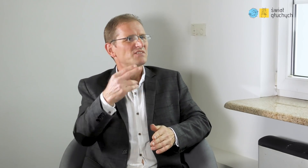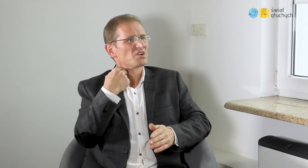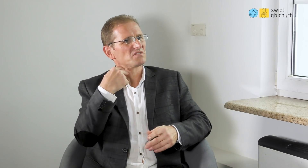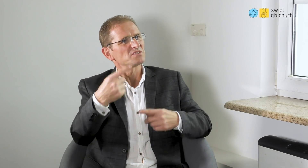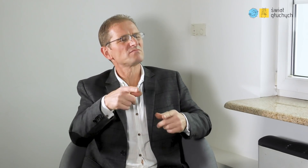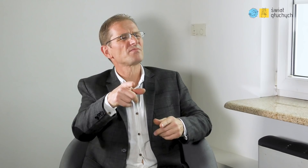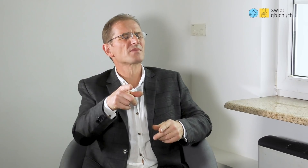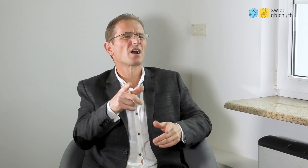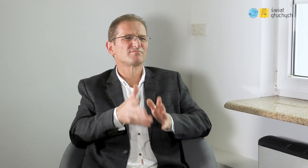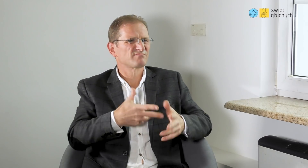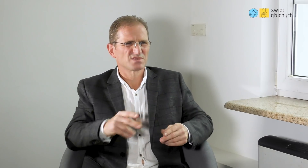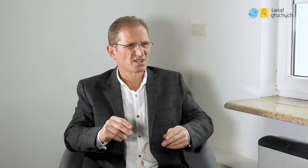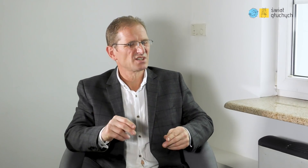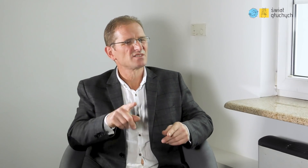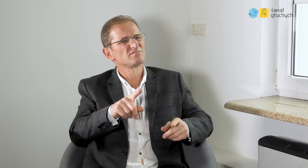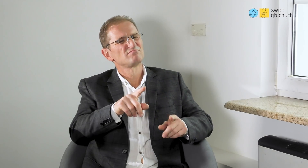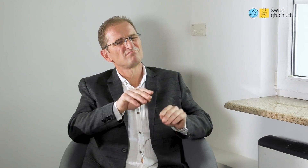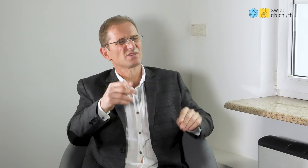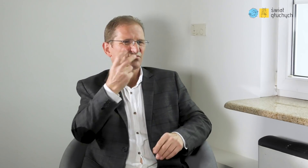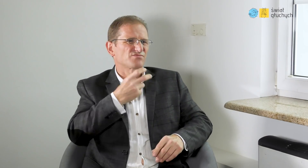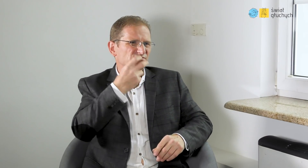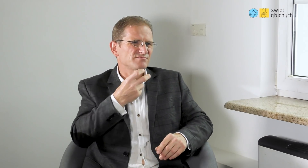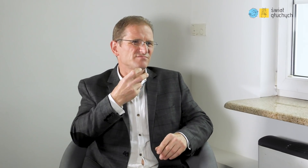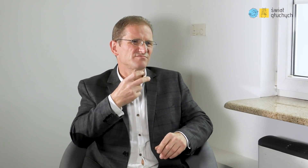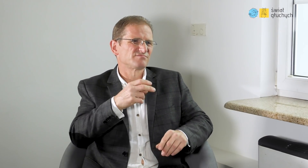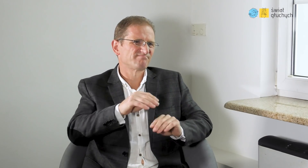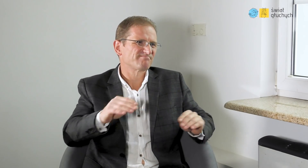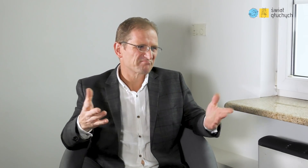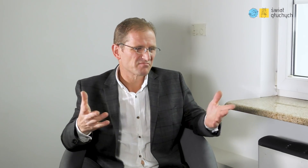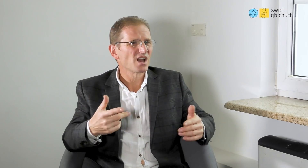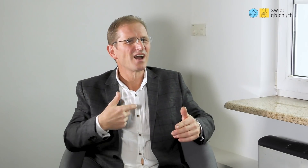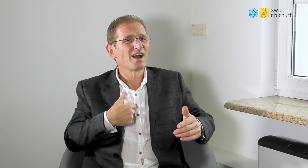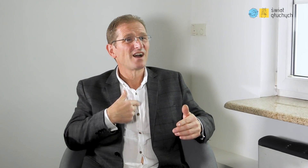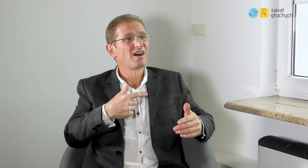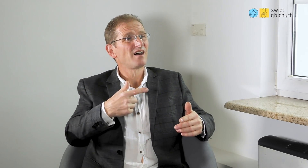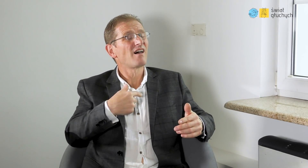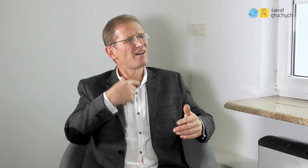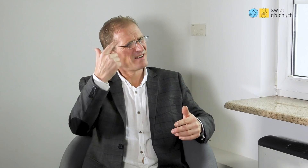But in that school the teachers didn't sign, they spoke.